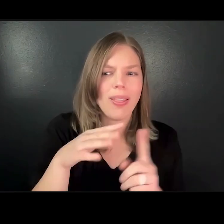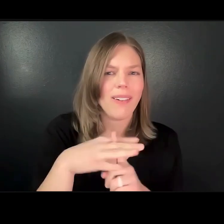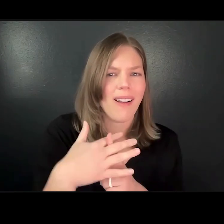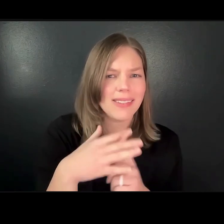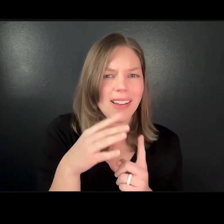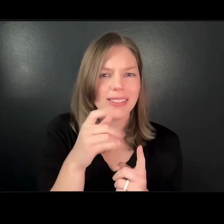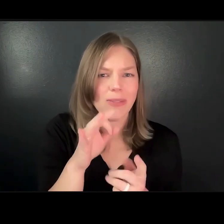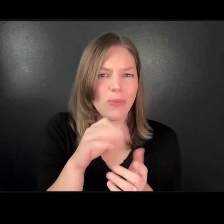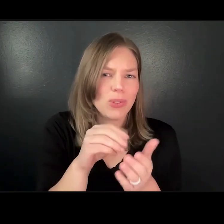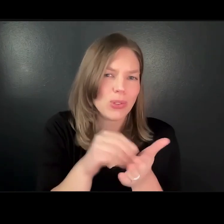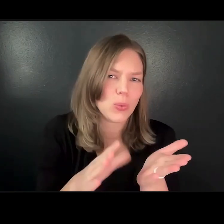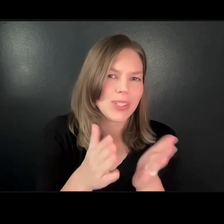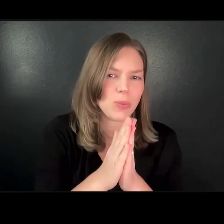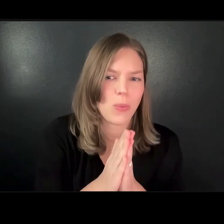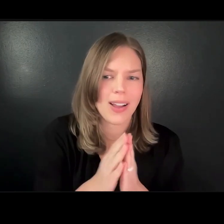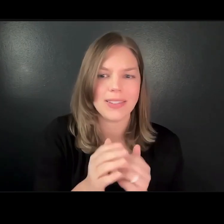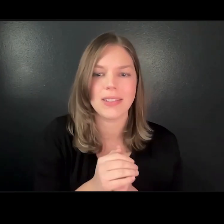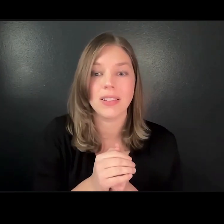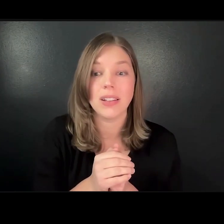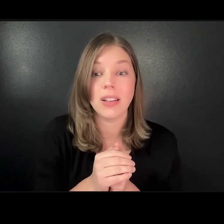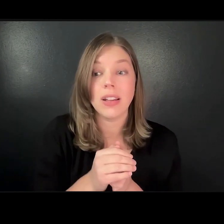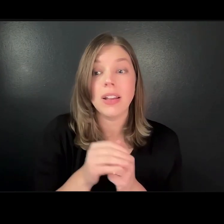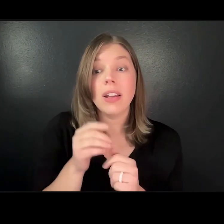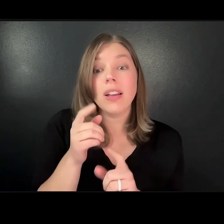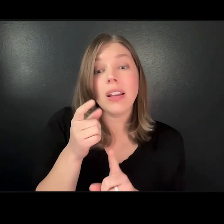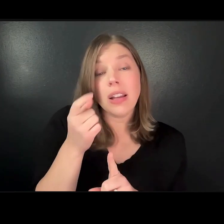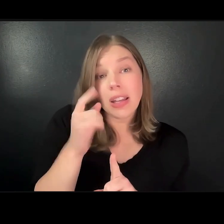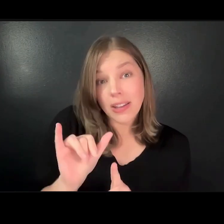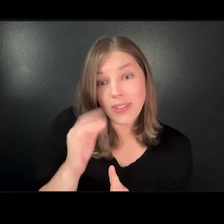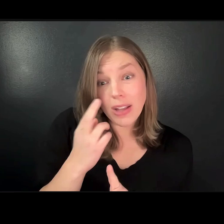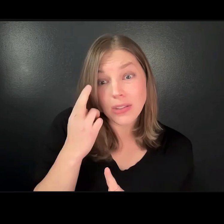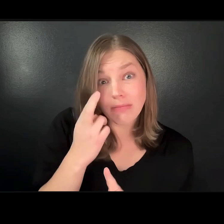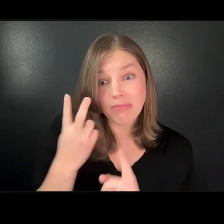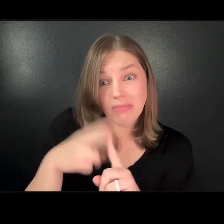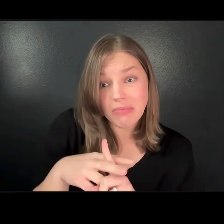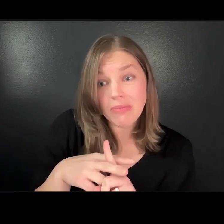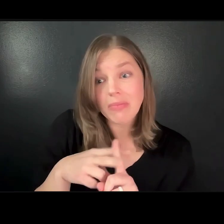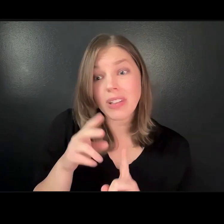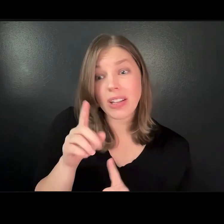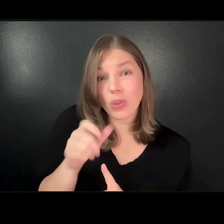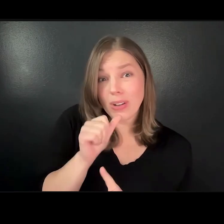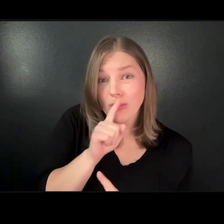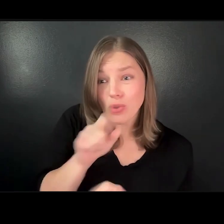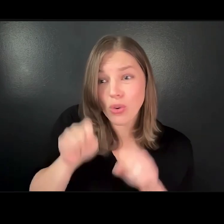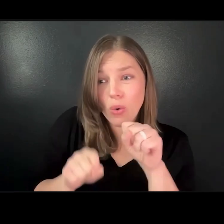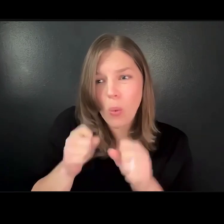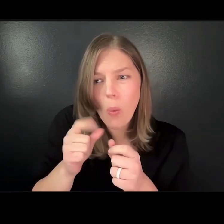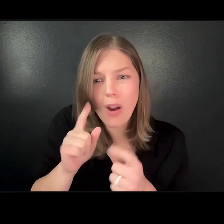to understand the nuances and the context behind these requests. For that reason, if disability services professionals are not